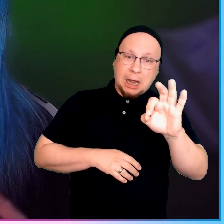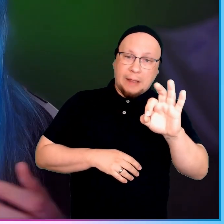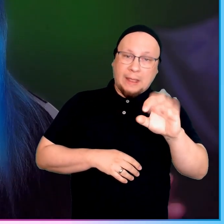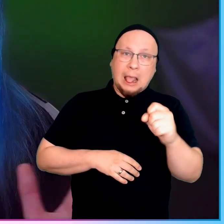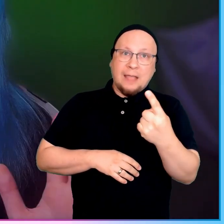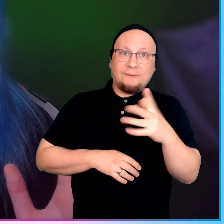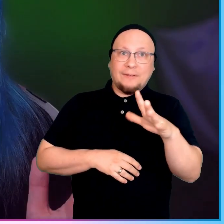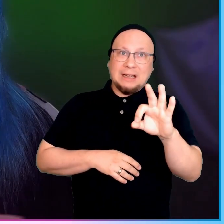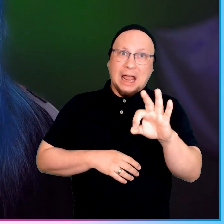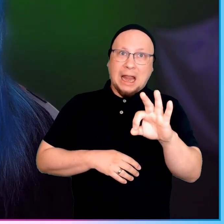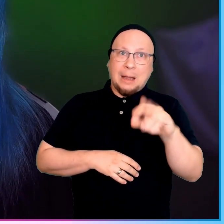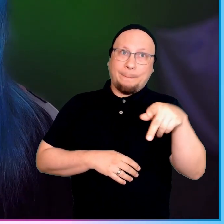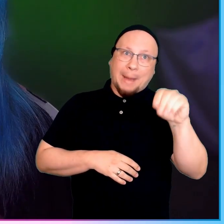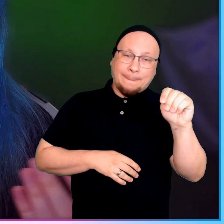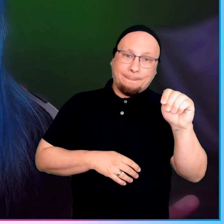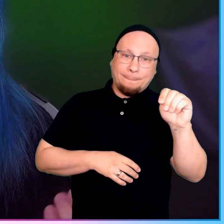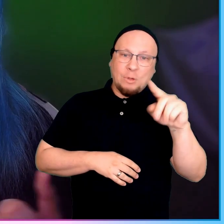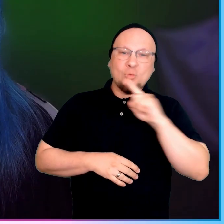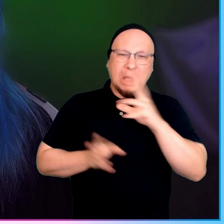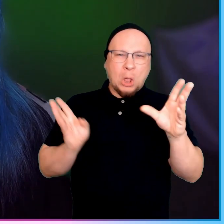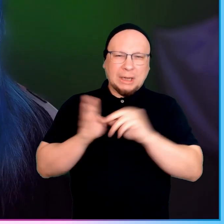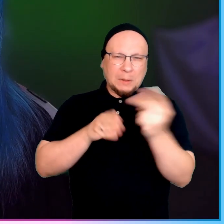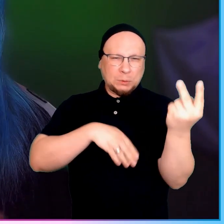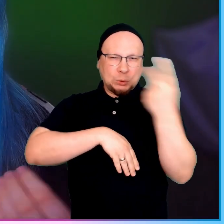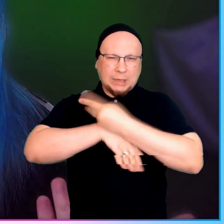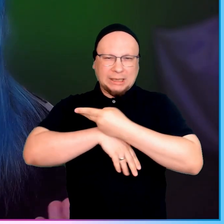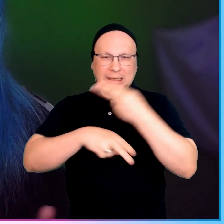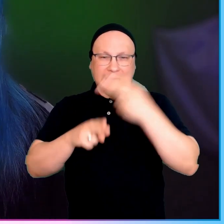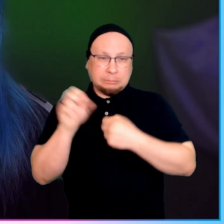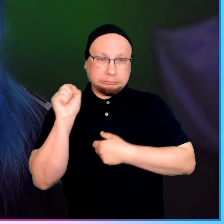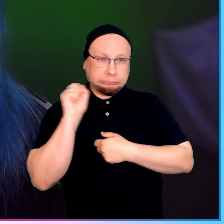so you have about two days to respond to their tweet to get put into a random